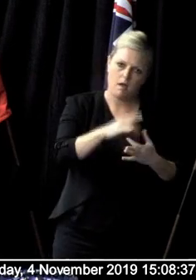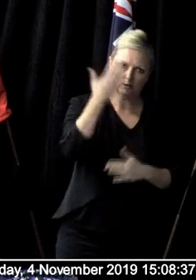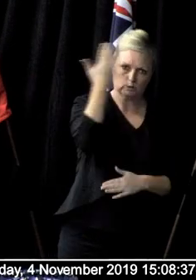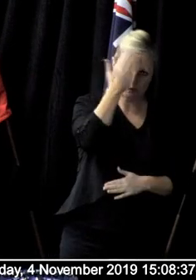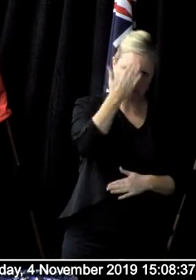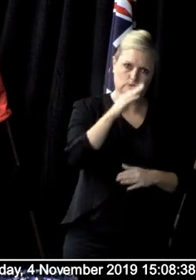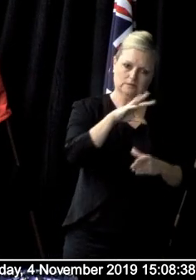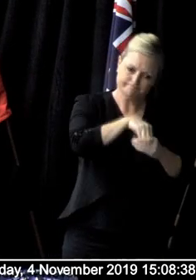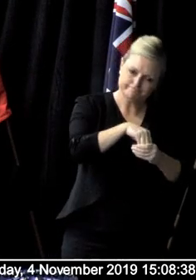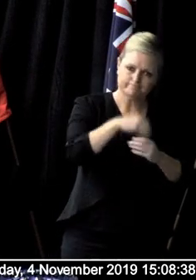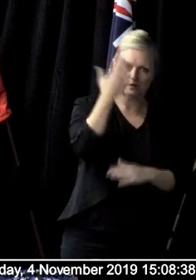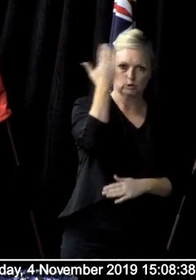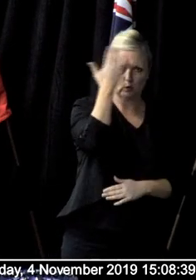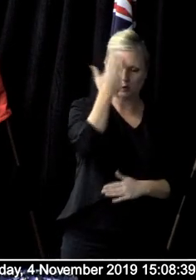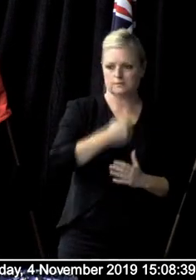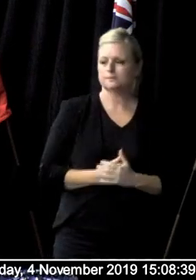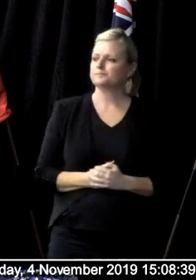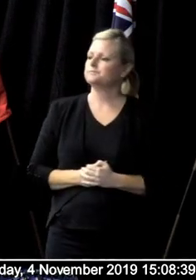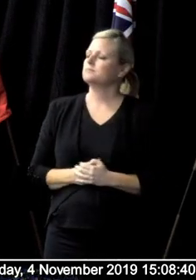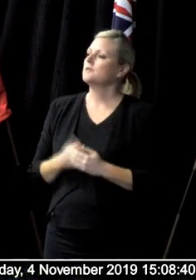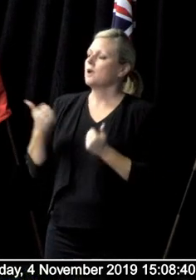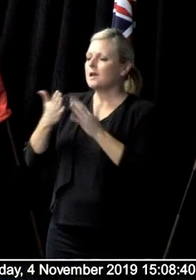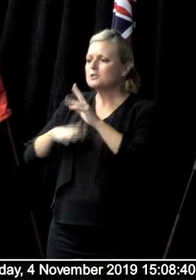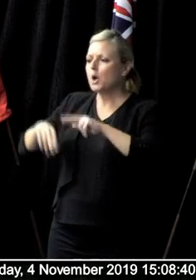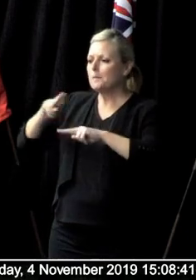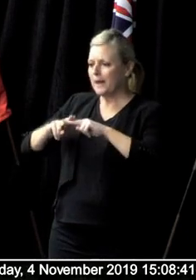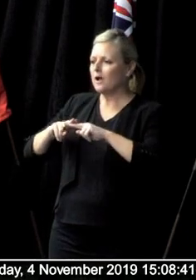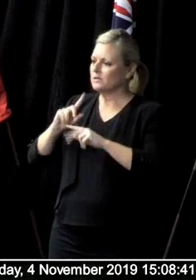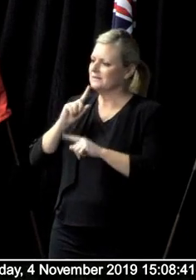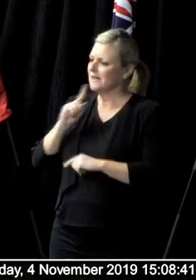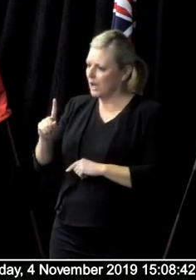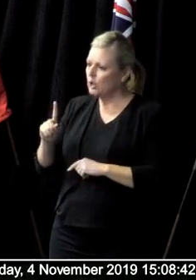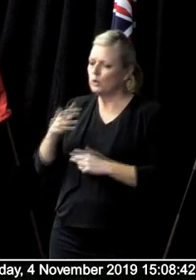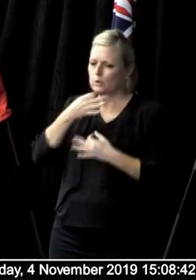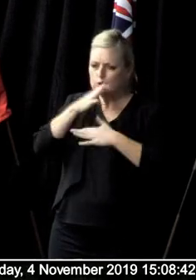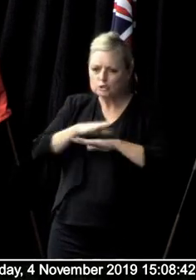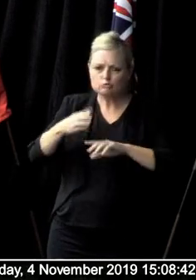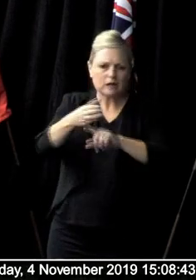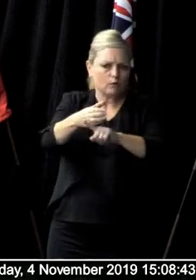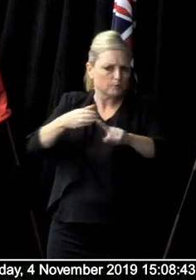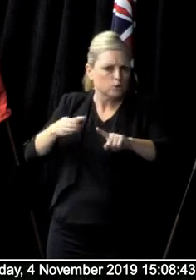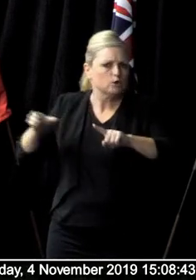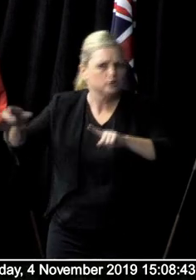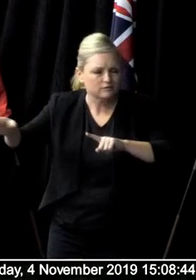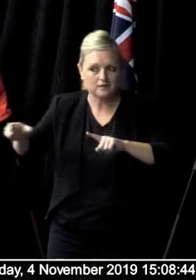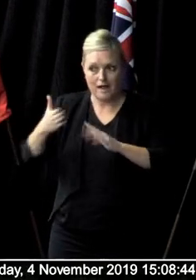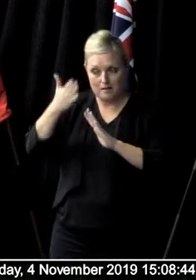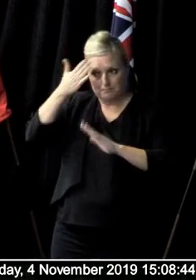So in those circumstances where parents are reporting to you withdrawal of their kids from class without their permission, are they reporting to you